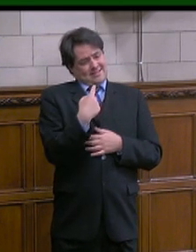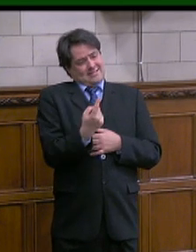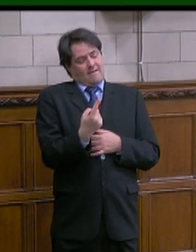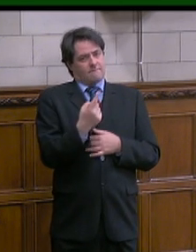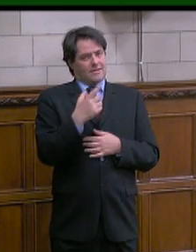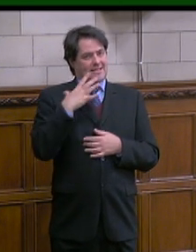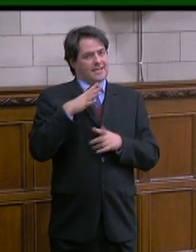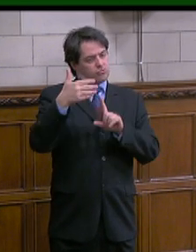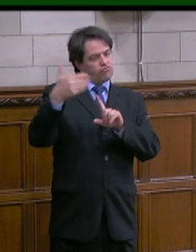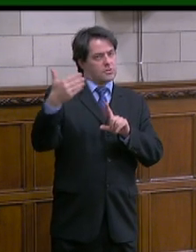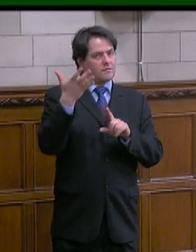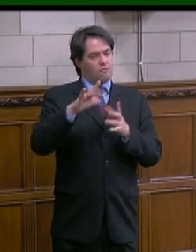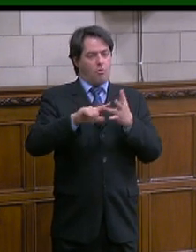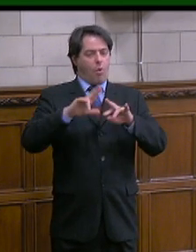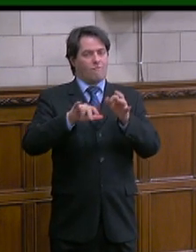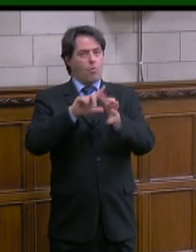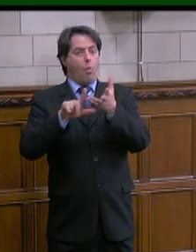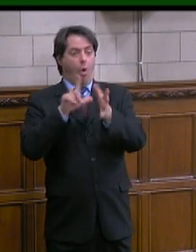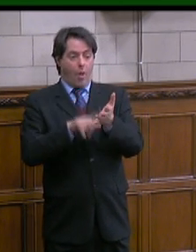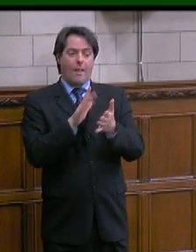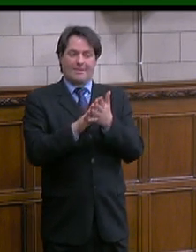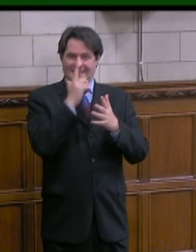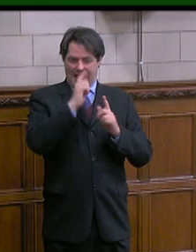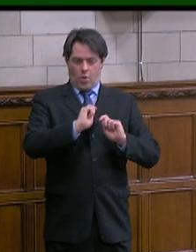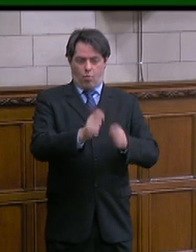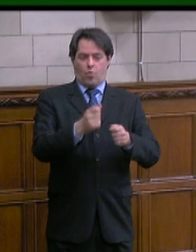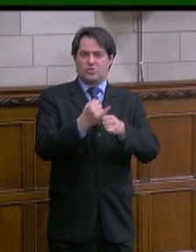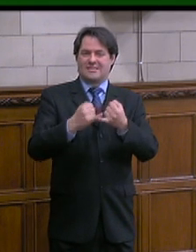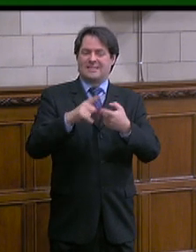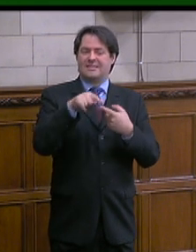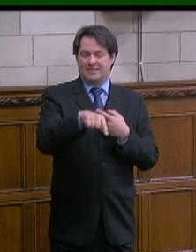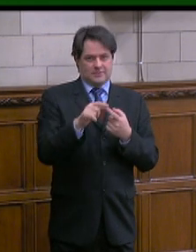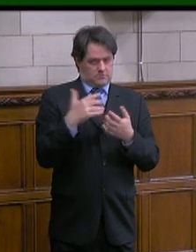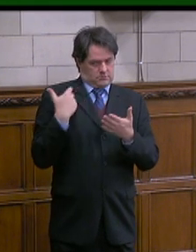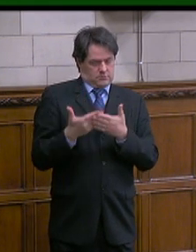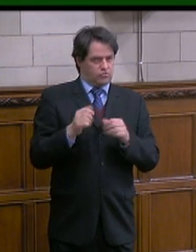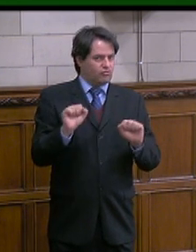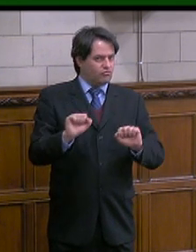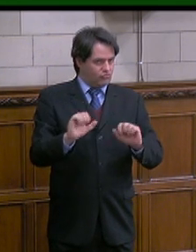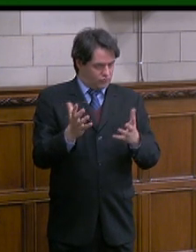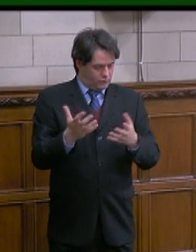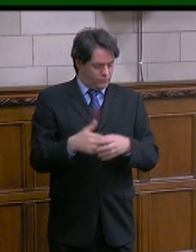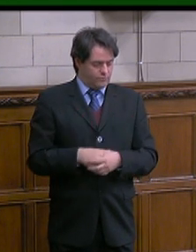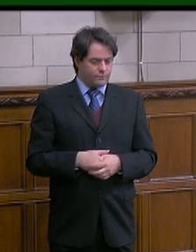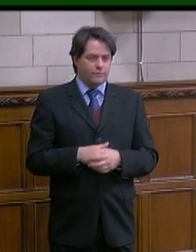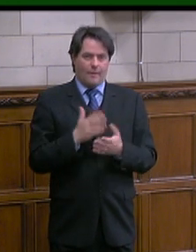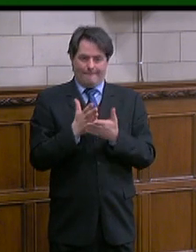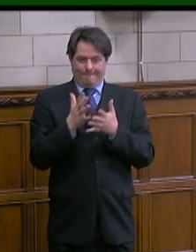to be accredited by Ofqual as a GCSE-awarding organisation and be subject to its regulatory oversight.